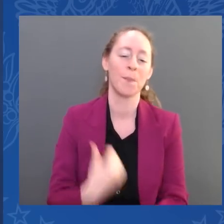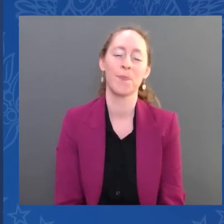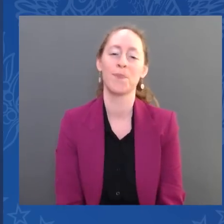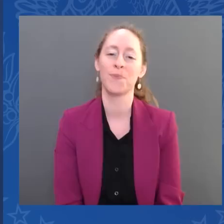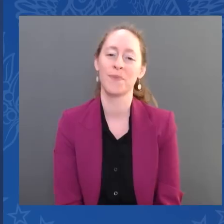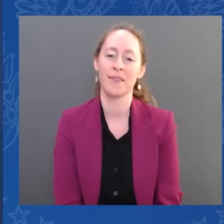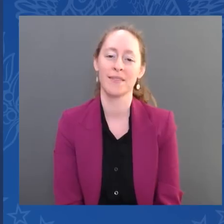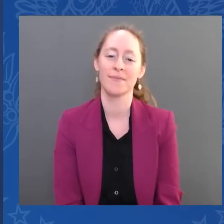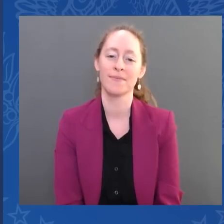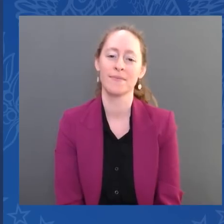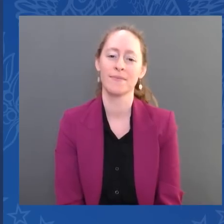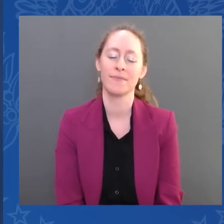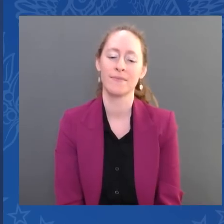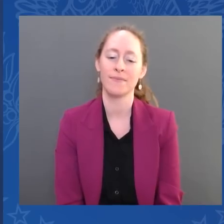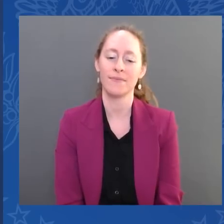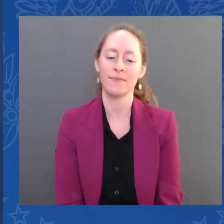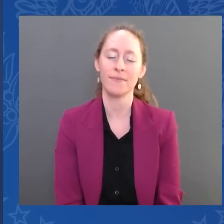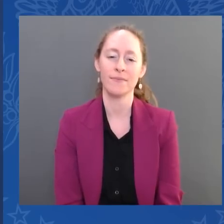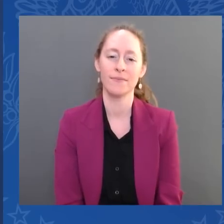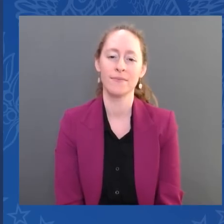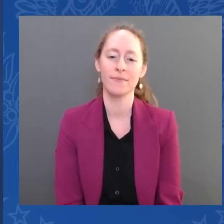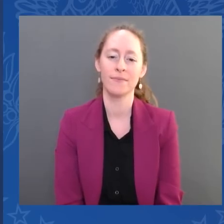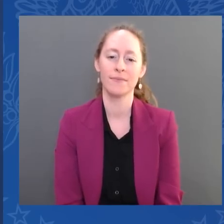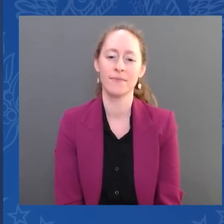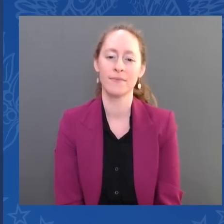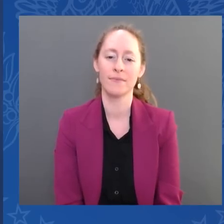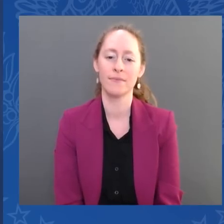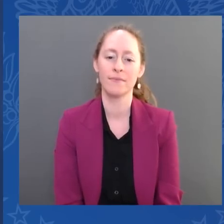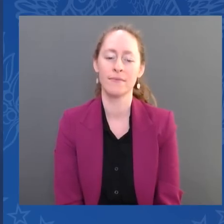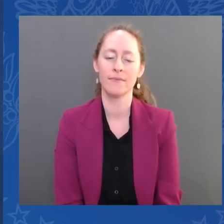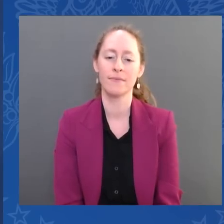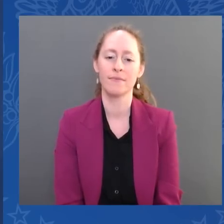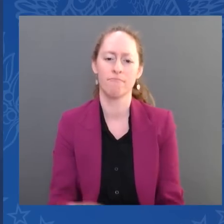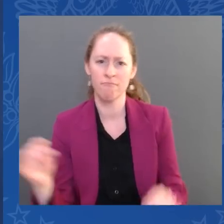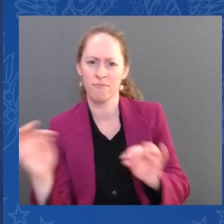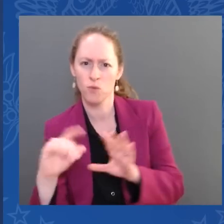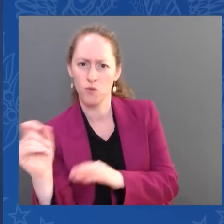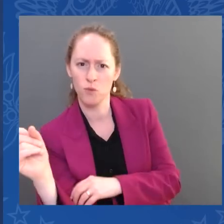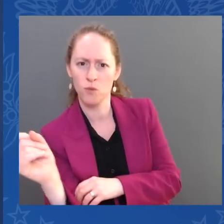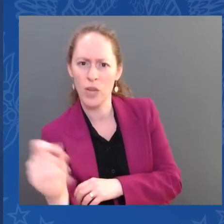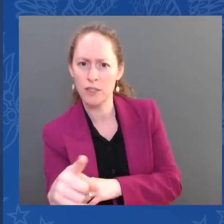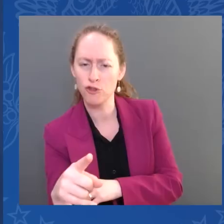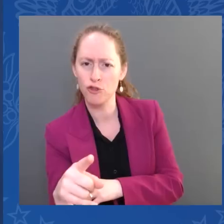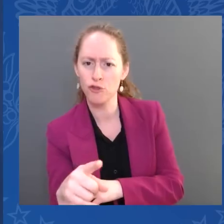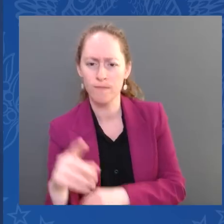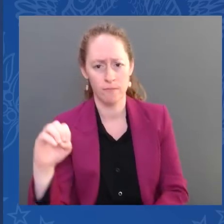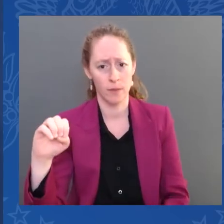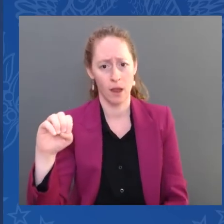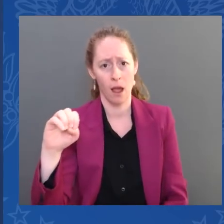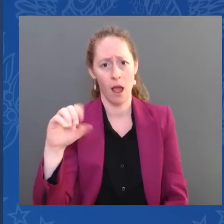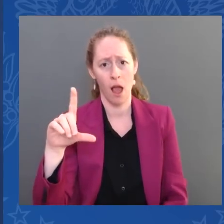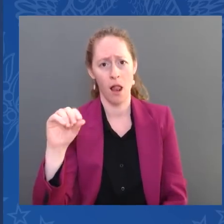has said that he has a "super bad feeling" about the U.S. economy. He is laying off 10 percent of his workforce. What do you say to Elon Musk